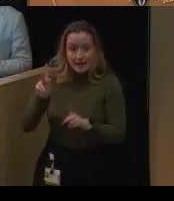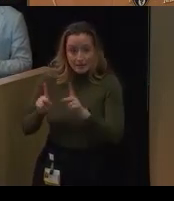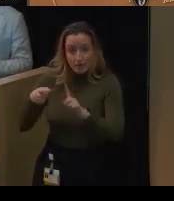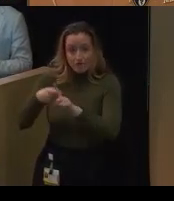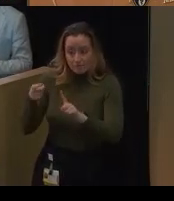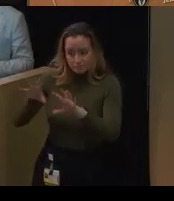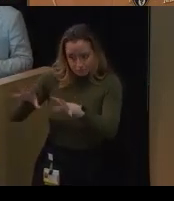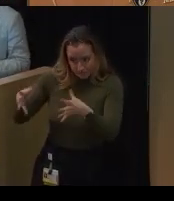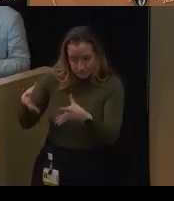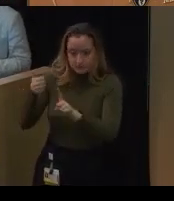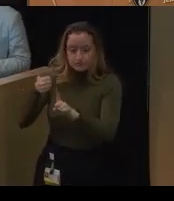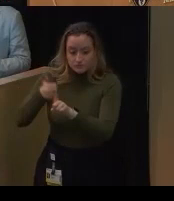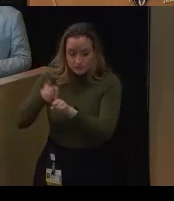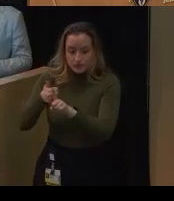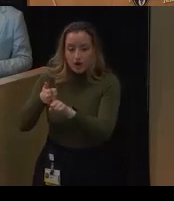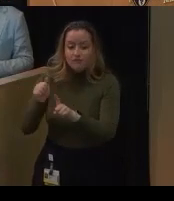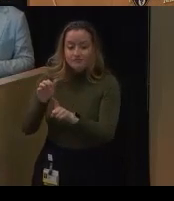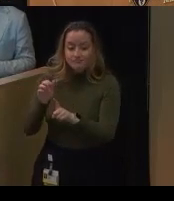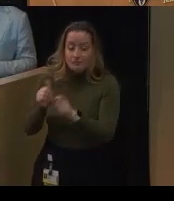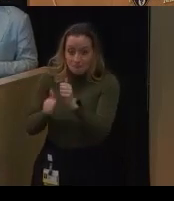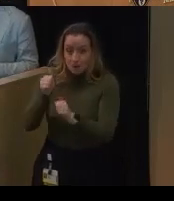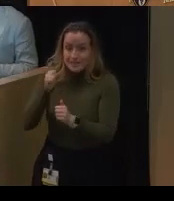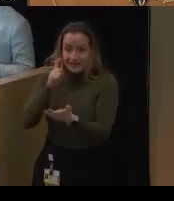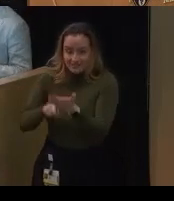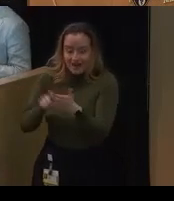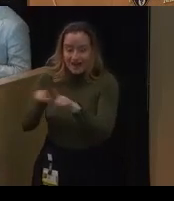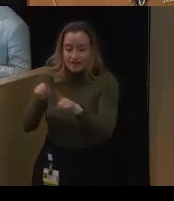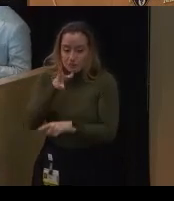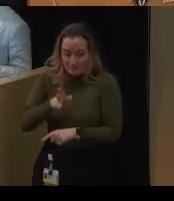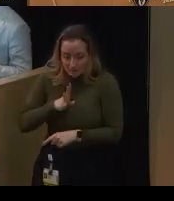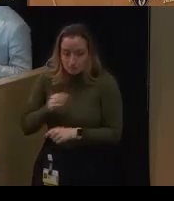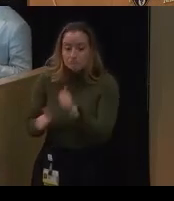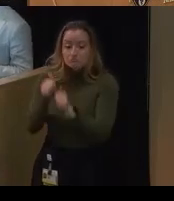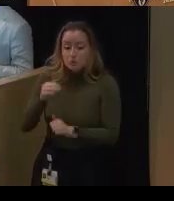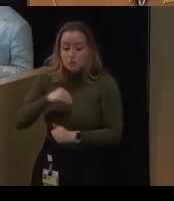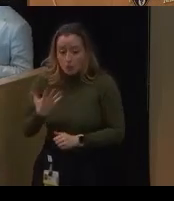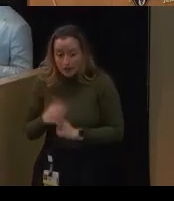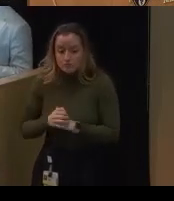Latino and had at least a high school diploma or GED I'm mostly going to tell you about the data